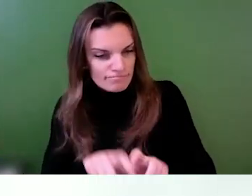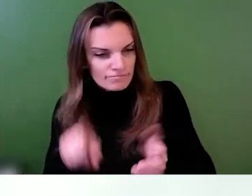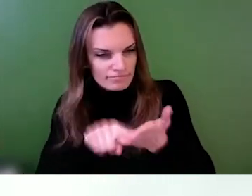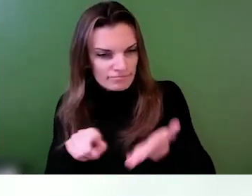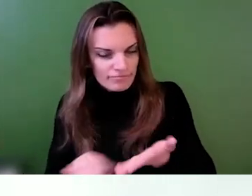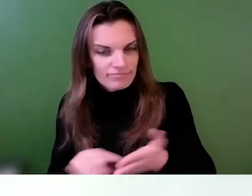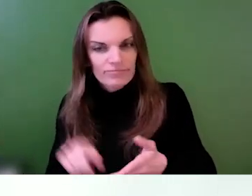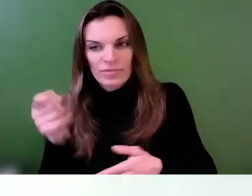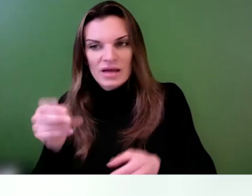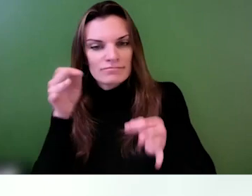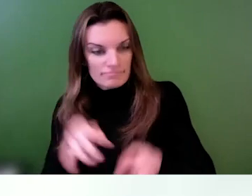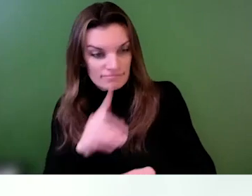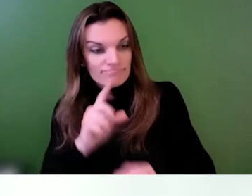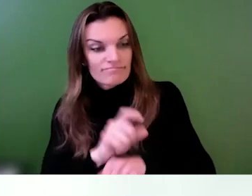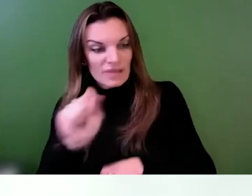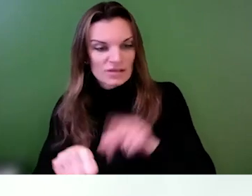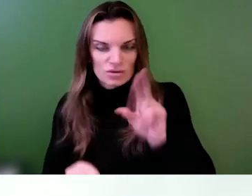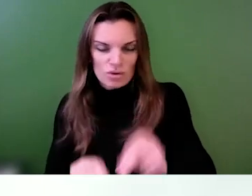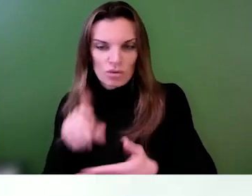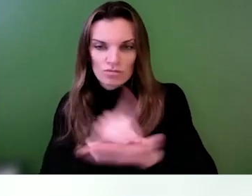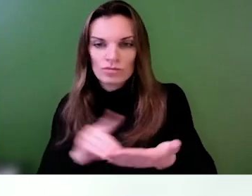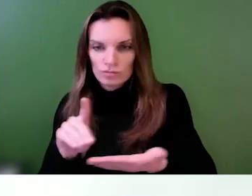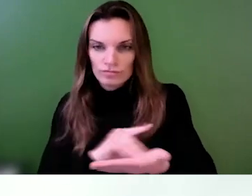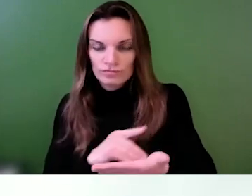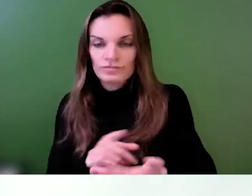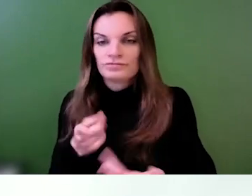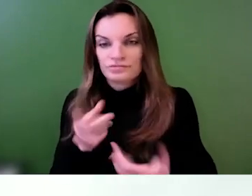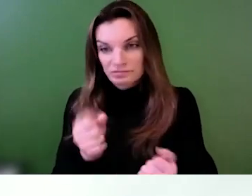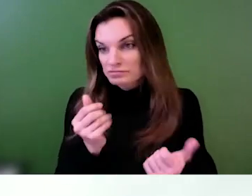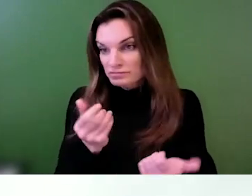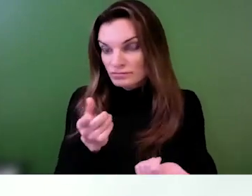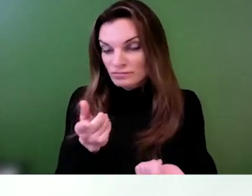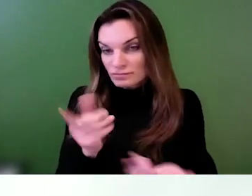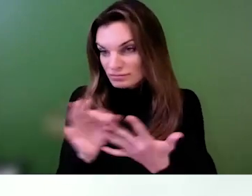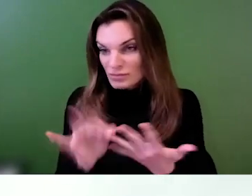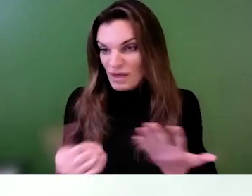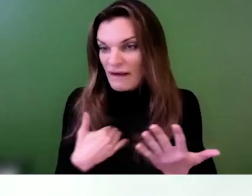discrimination had occurred in that context. So that is an option that exists for folks to